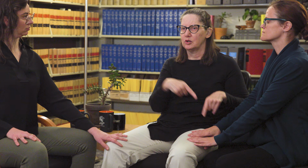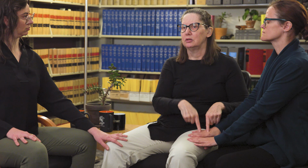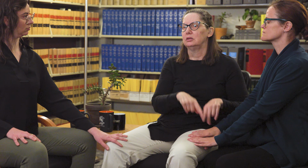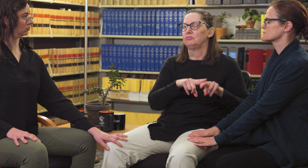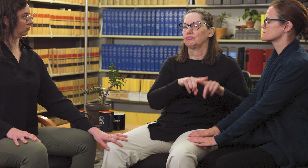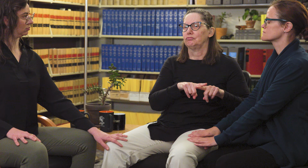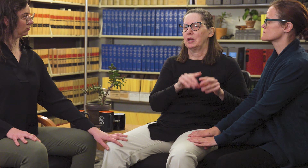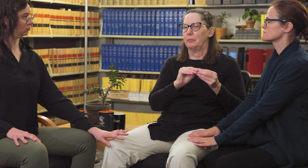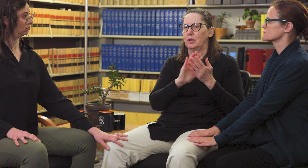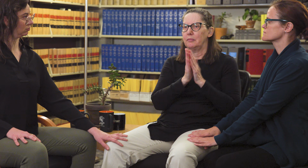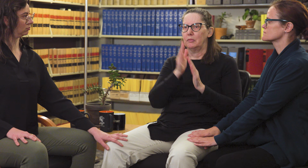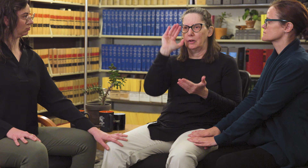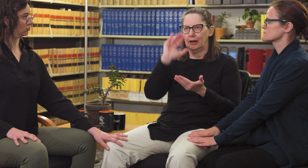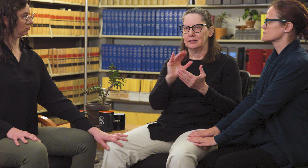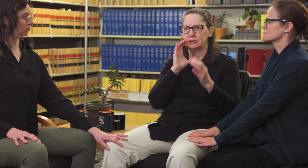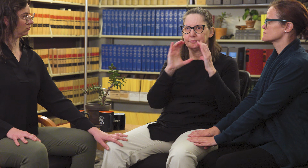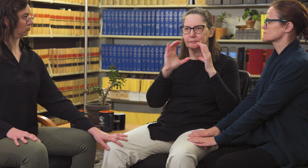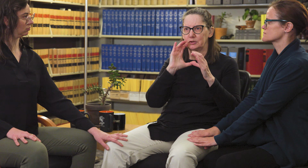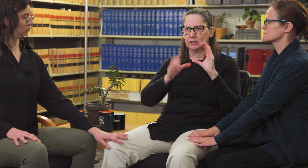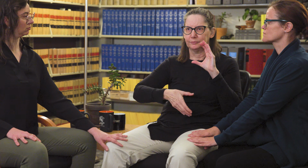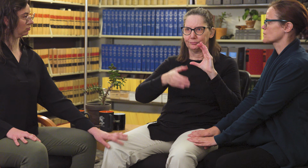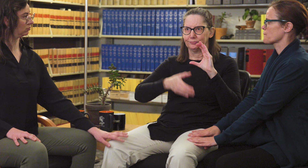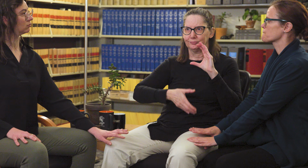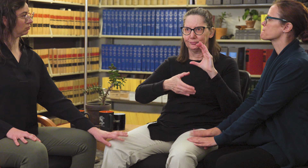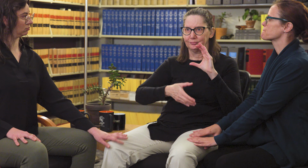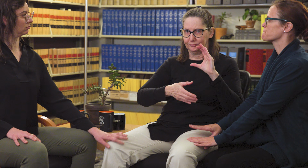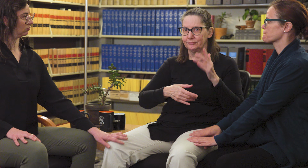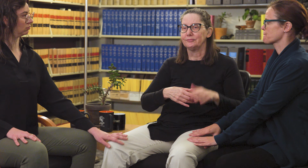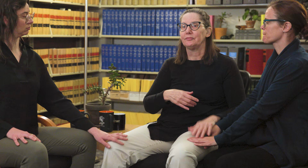Instead, I rely on touch to minimize miscommunication.